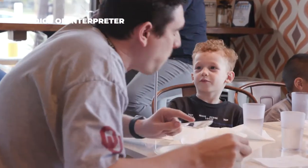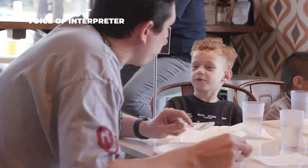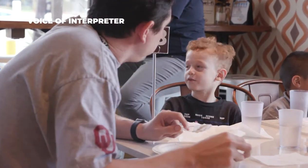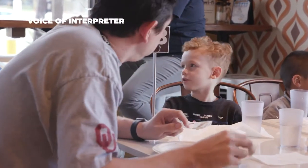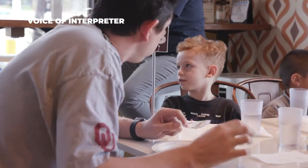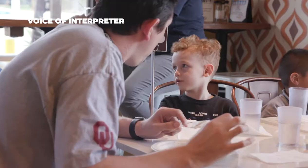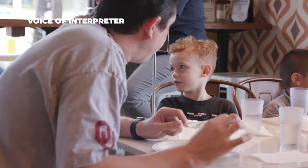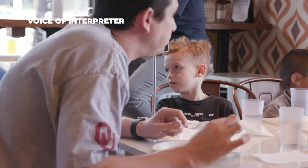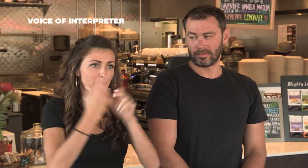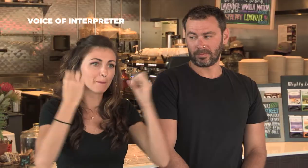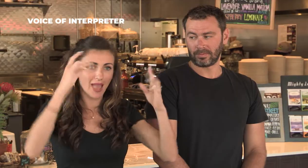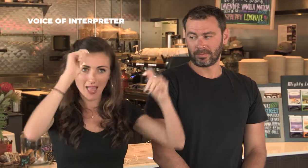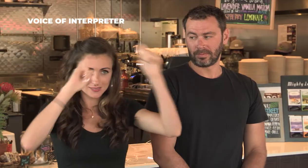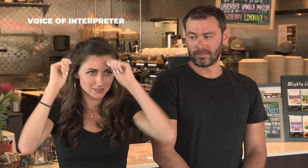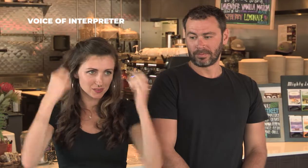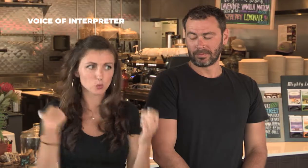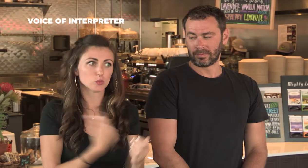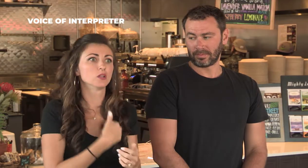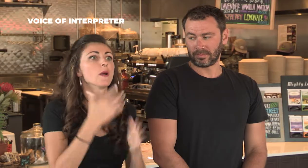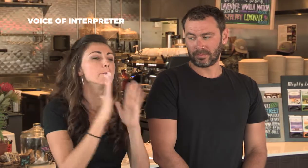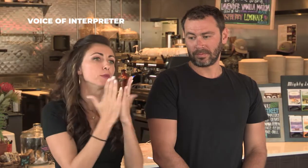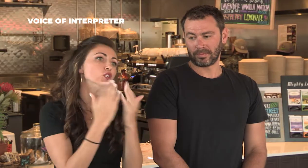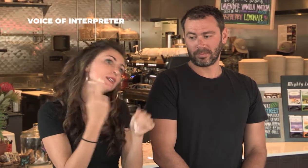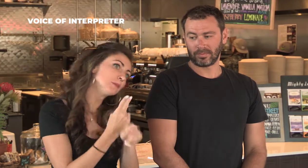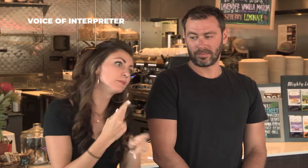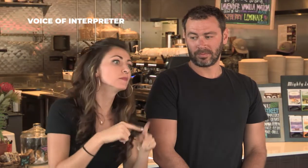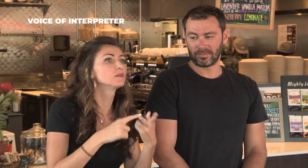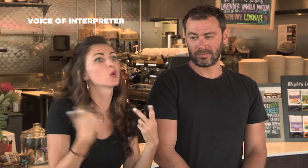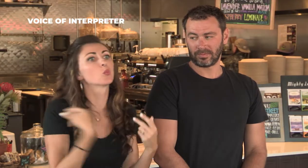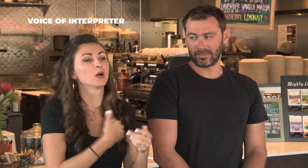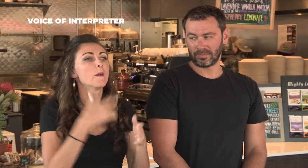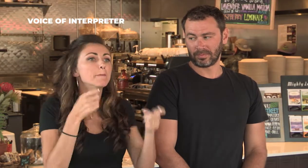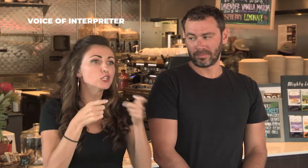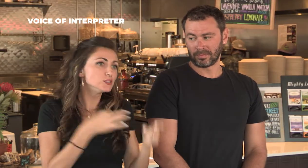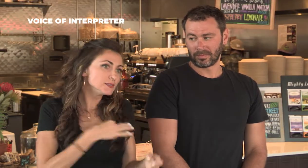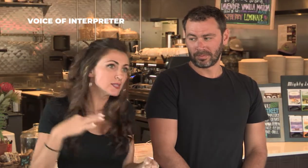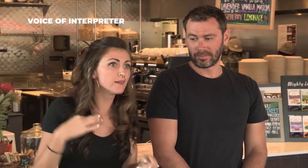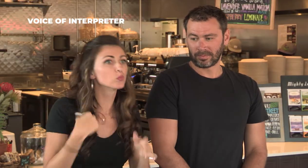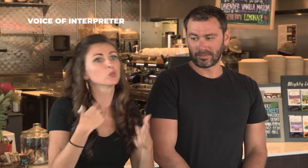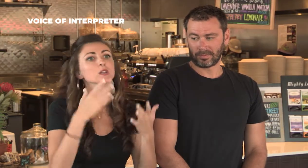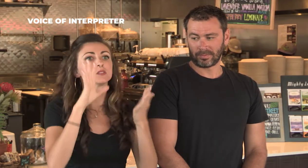We wear multiple hats. We do bookkeeping, we manage the staff,